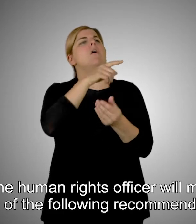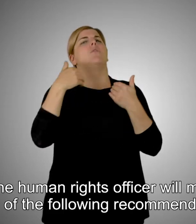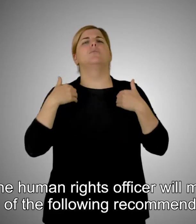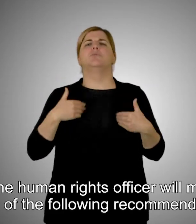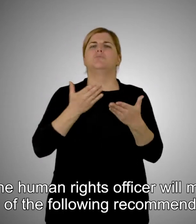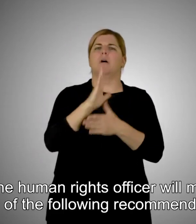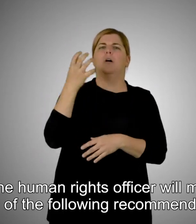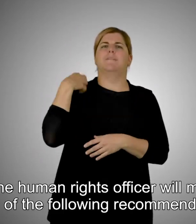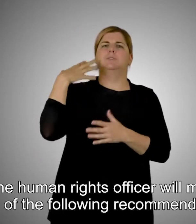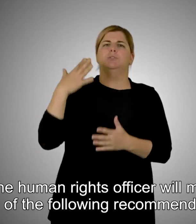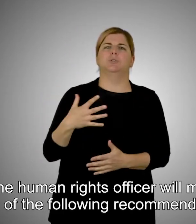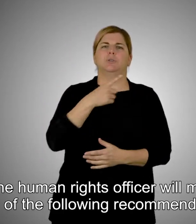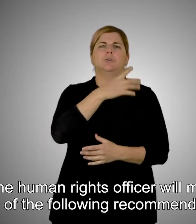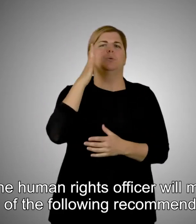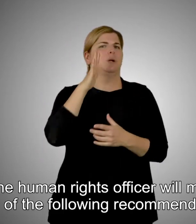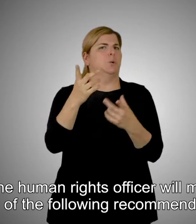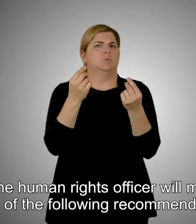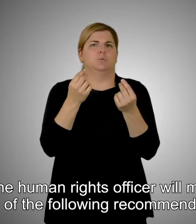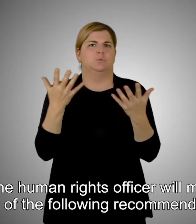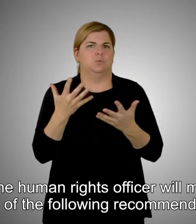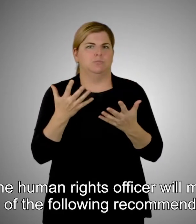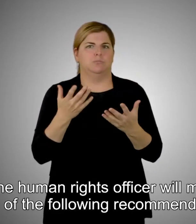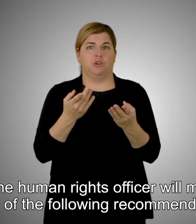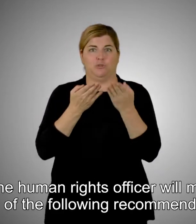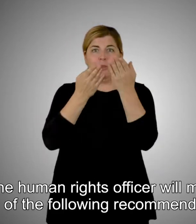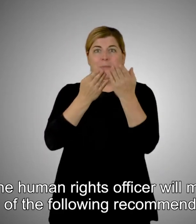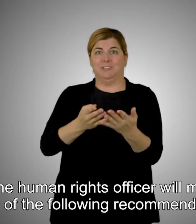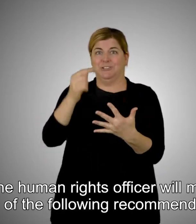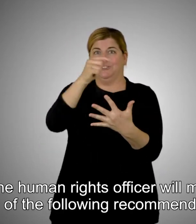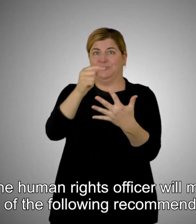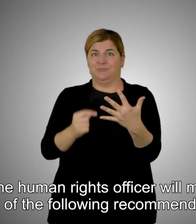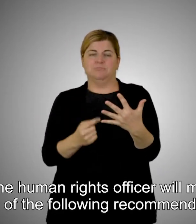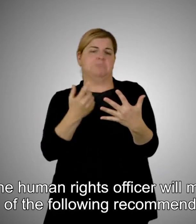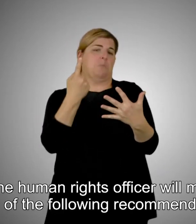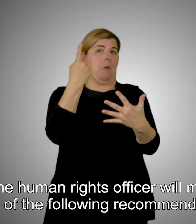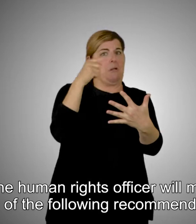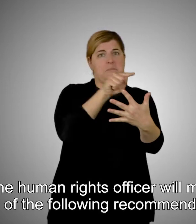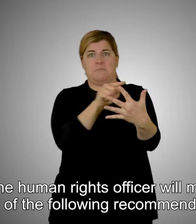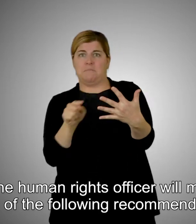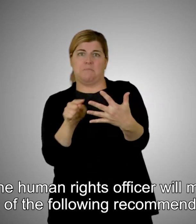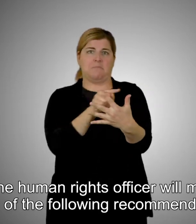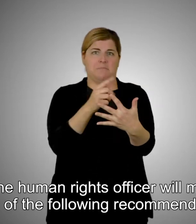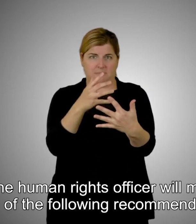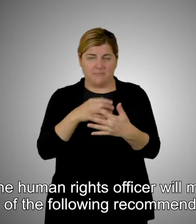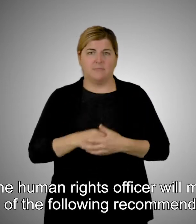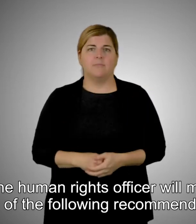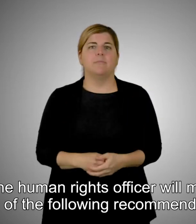the human rights officer will make one of the following recommendations: